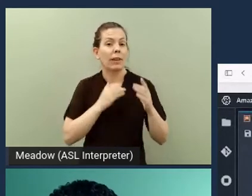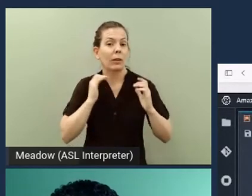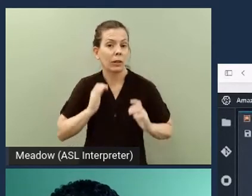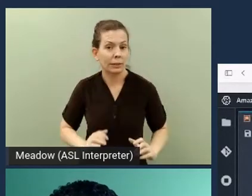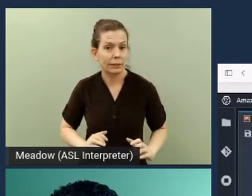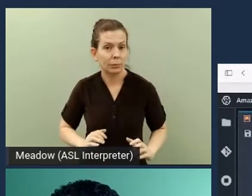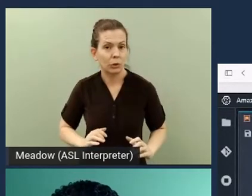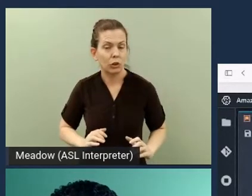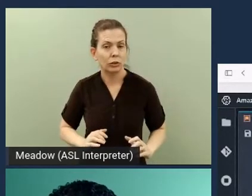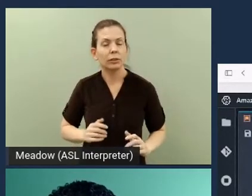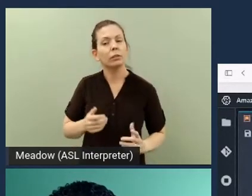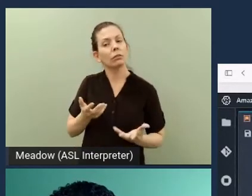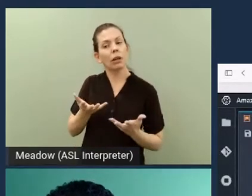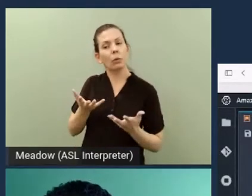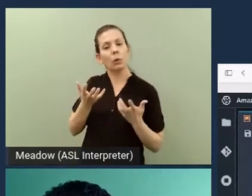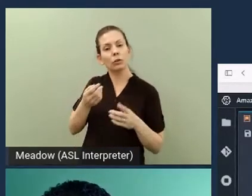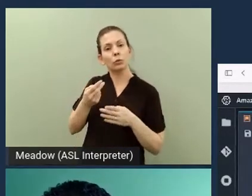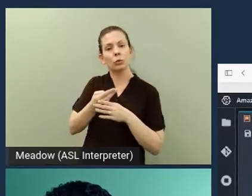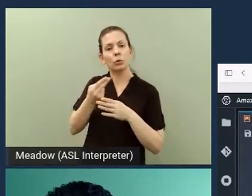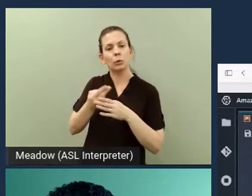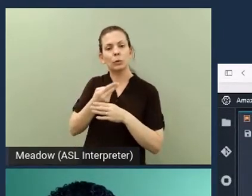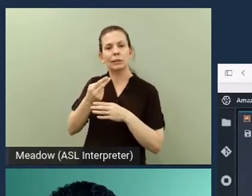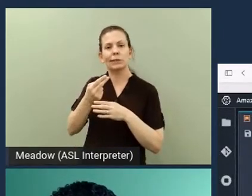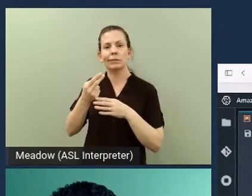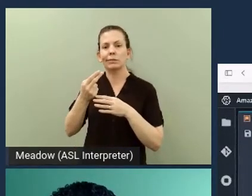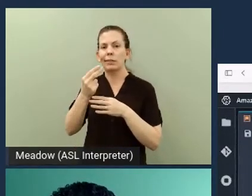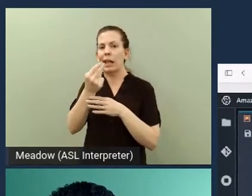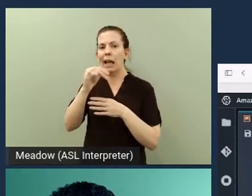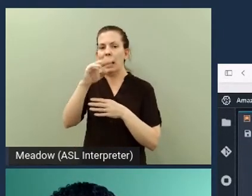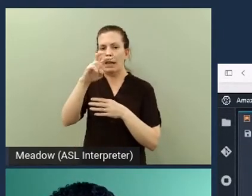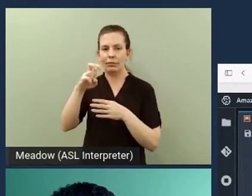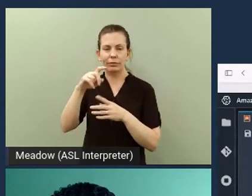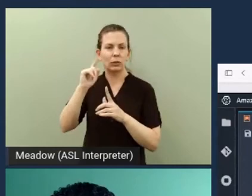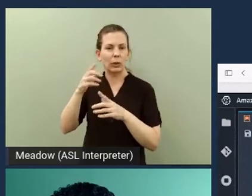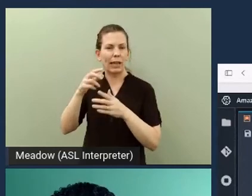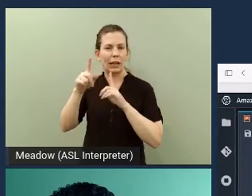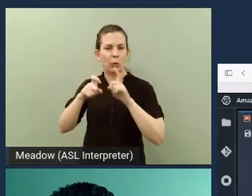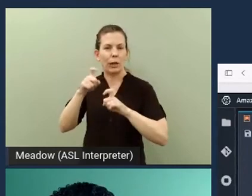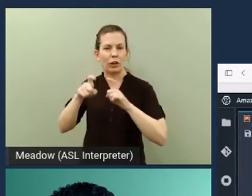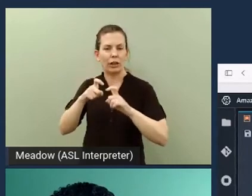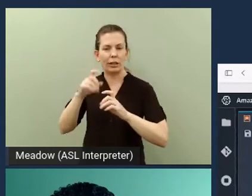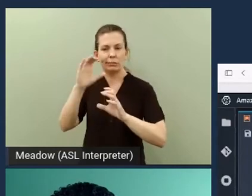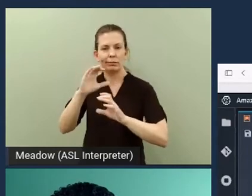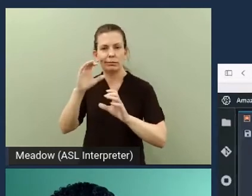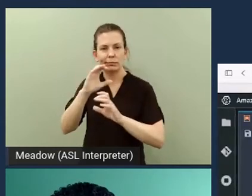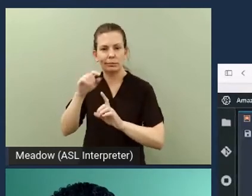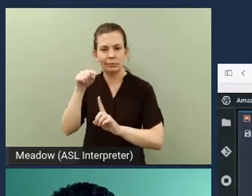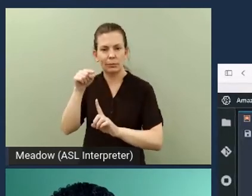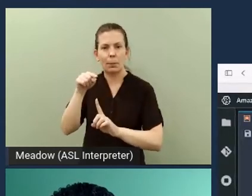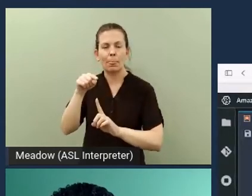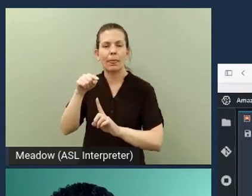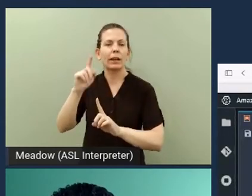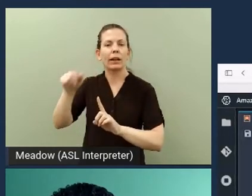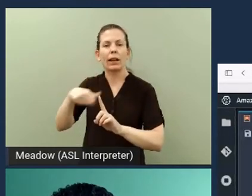like to use by hive in order to query a hive instance, and that's totally fine.